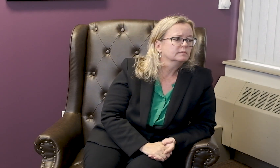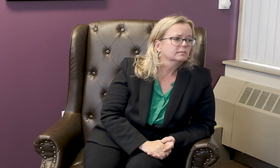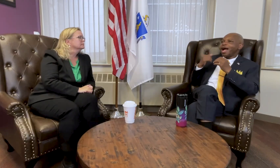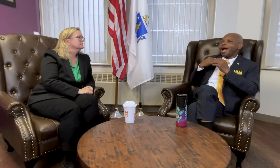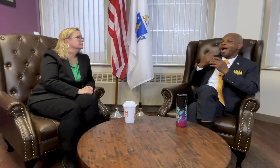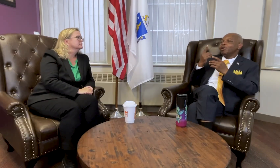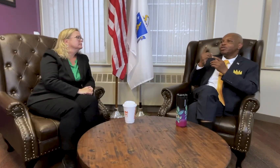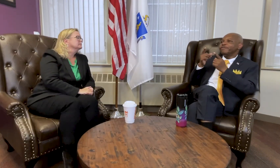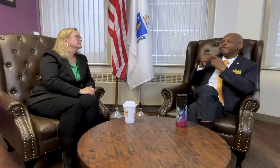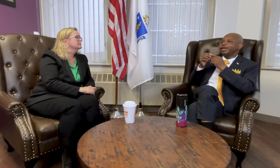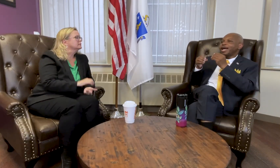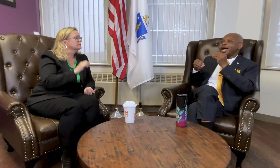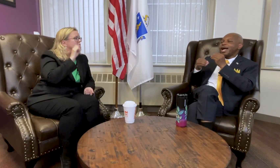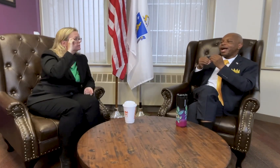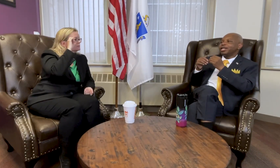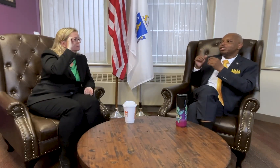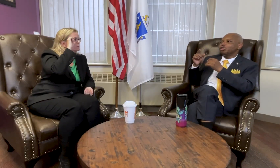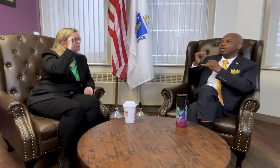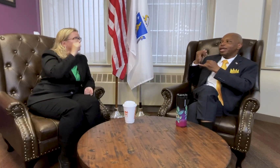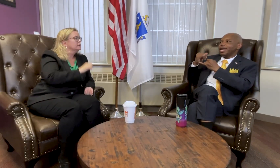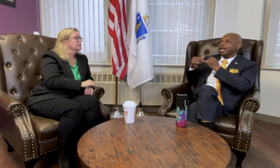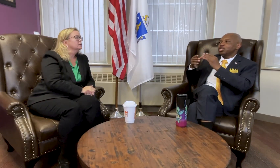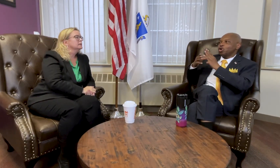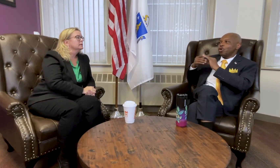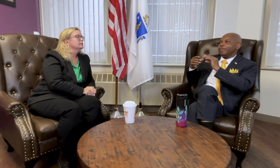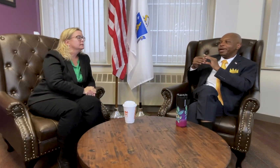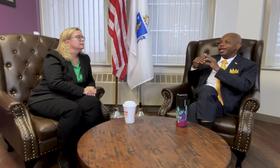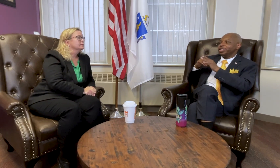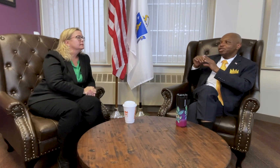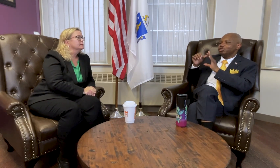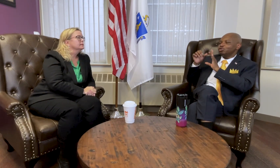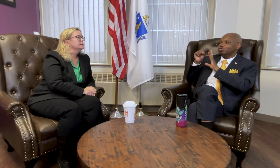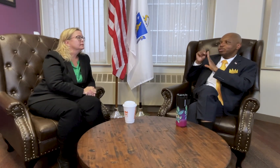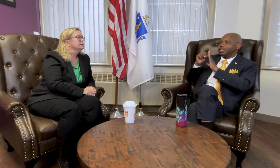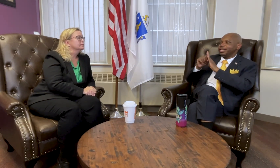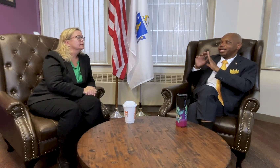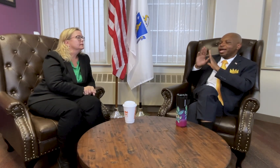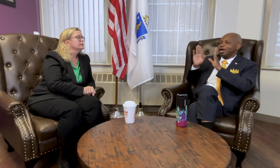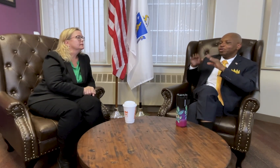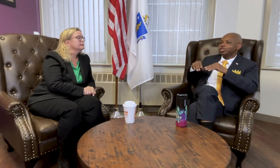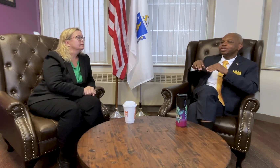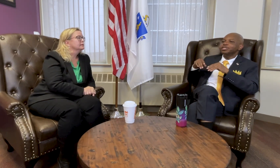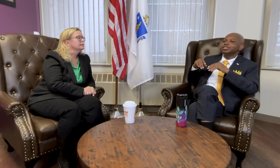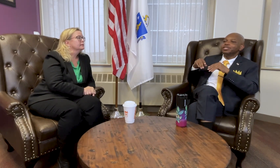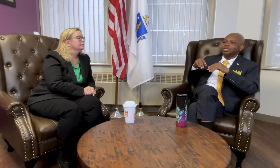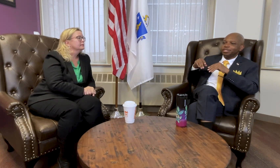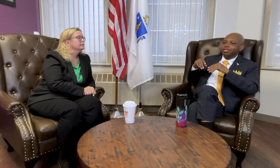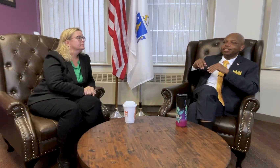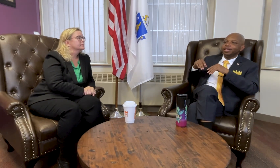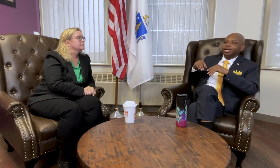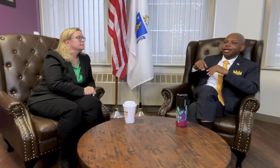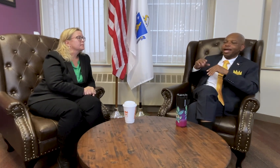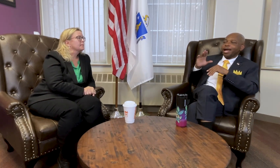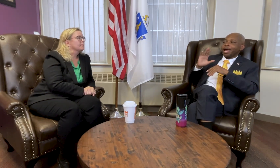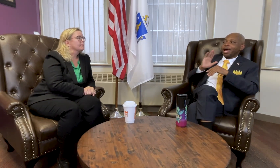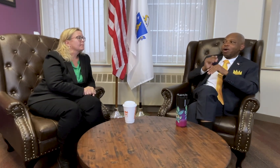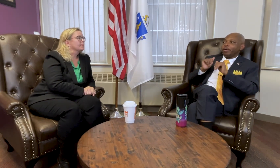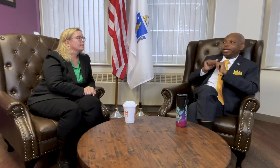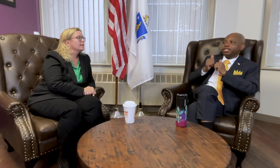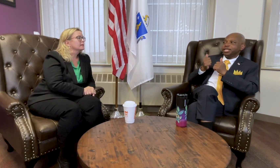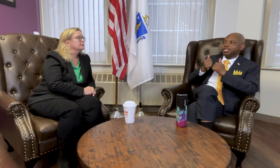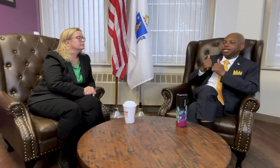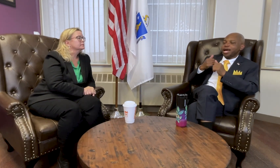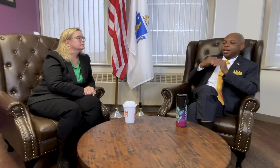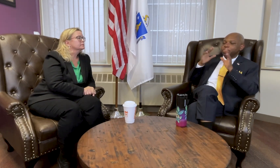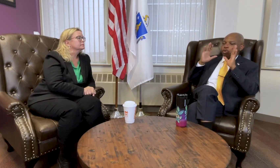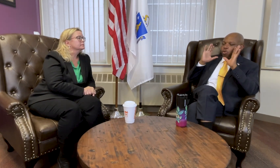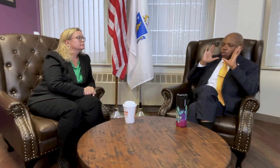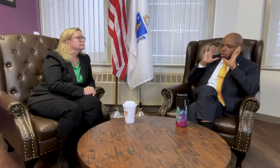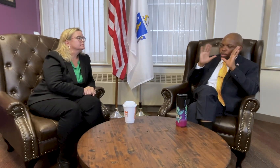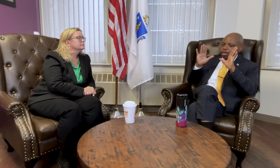[OPE] I want to add to your last comment about the State House. Our agency has a wonderful